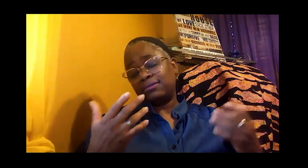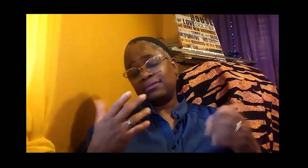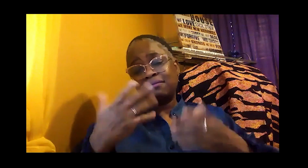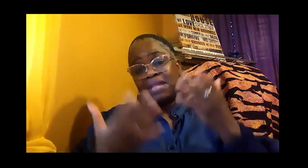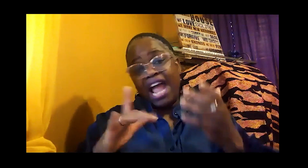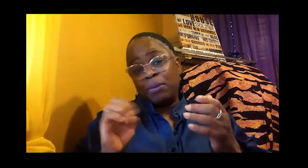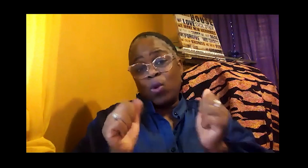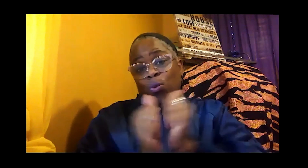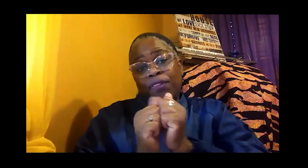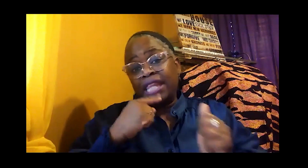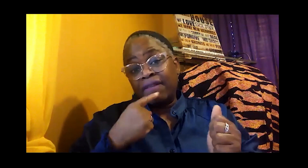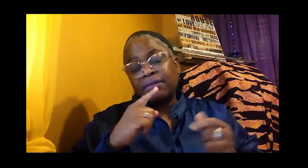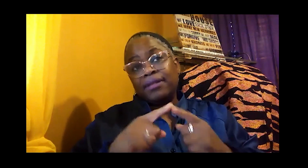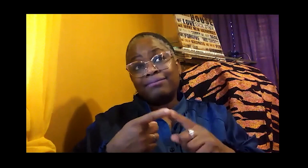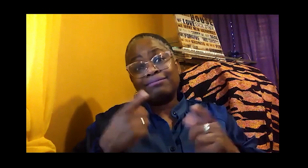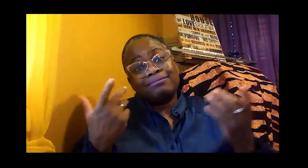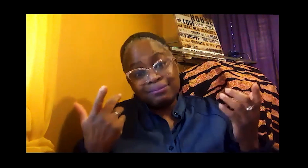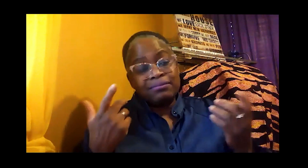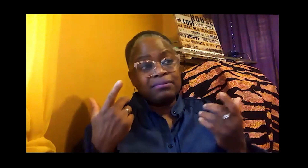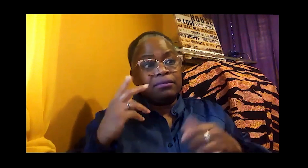with their hearing counterparts, and again that's all right too.